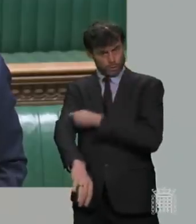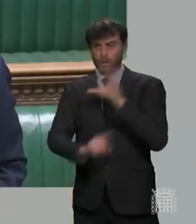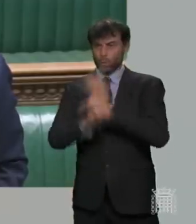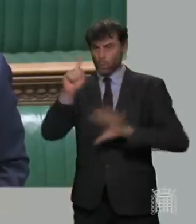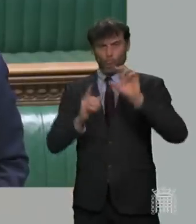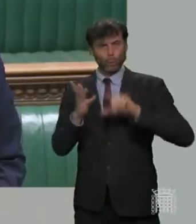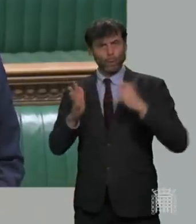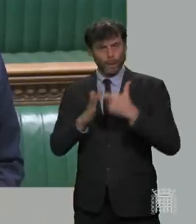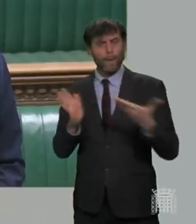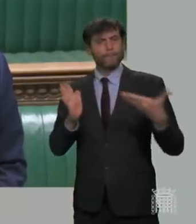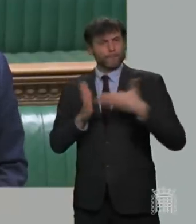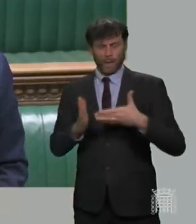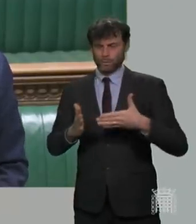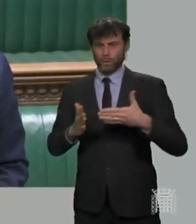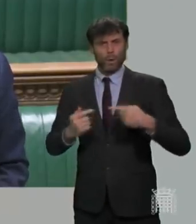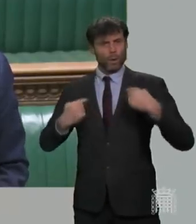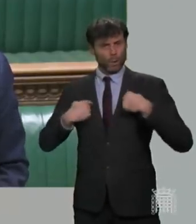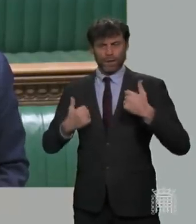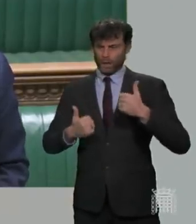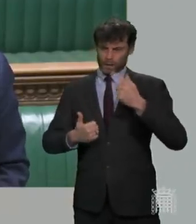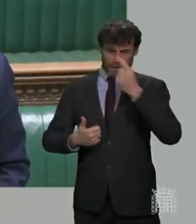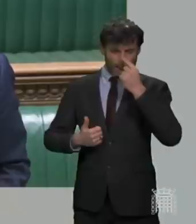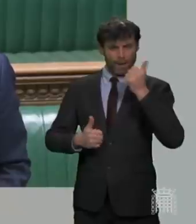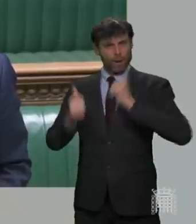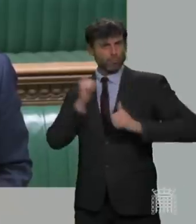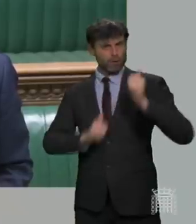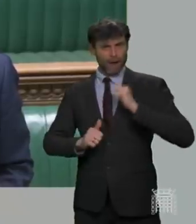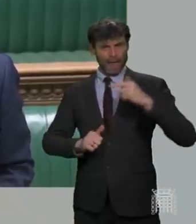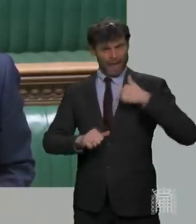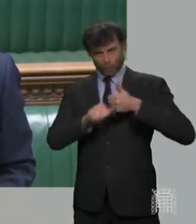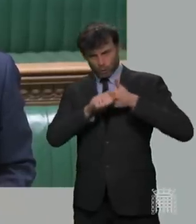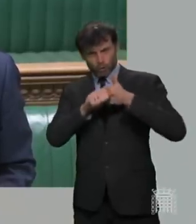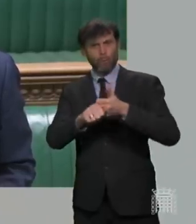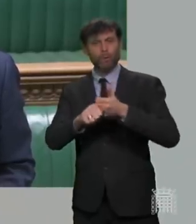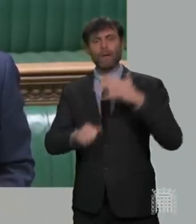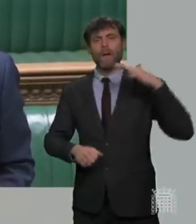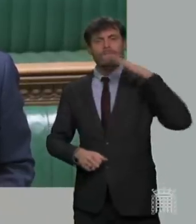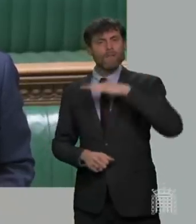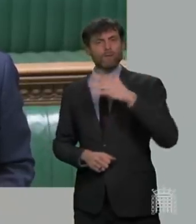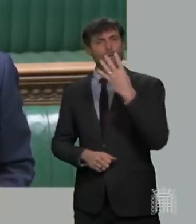has given to the international covid response, including the £548 million we have donated to